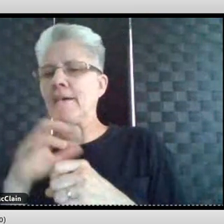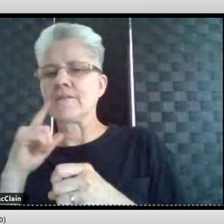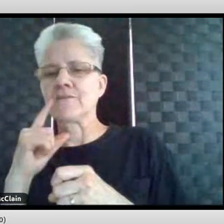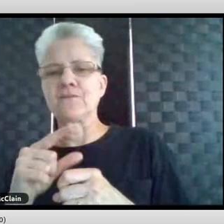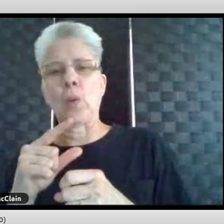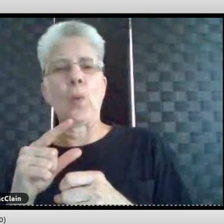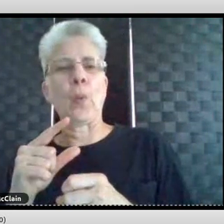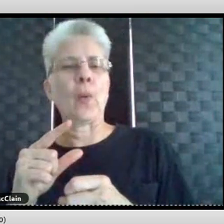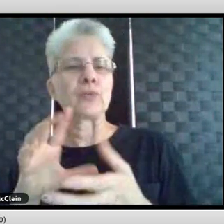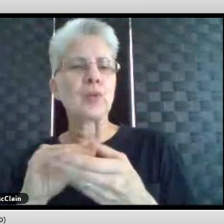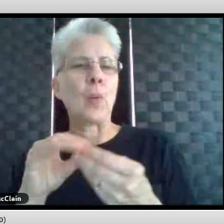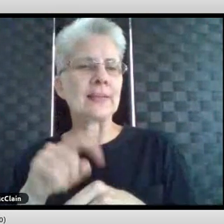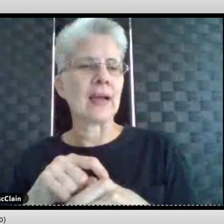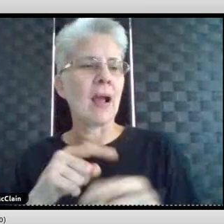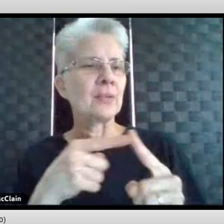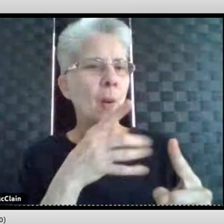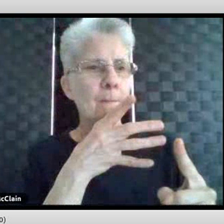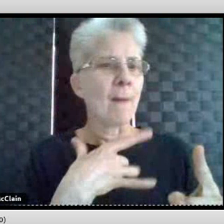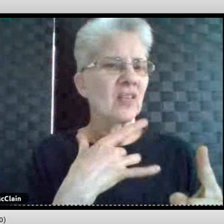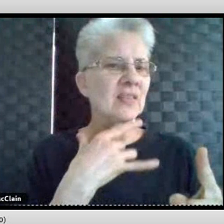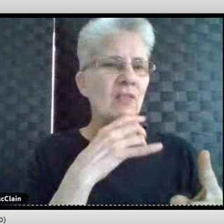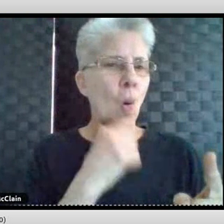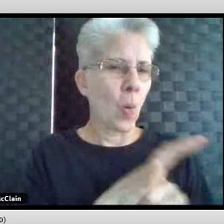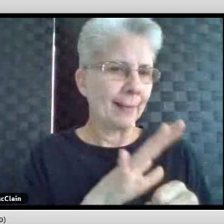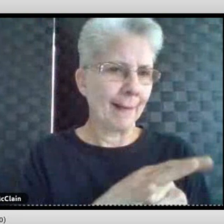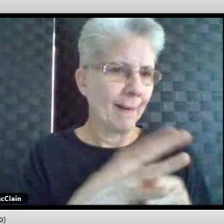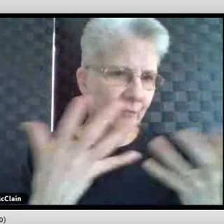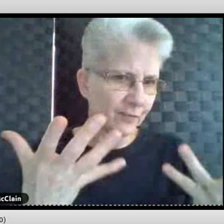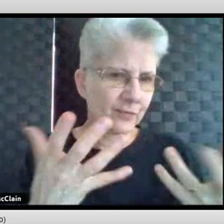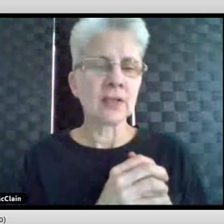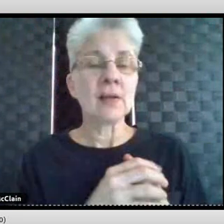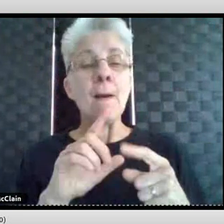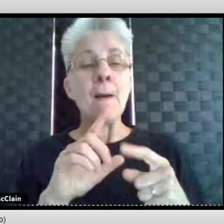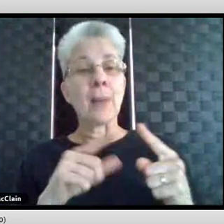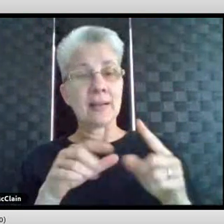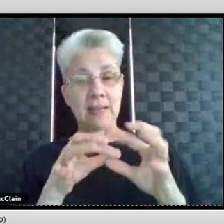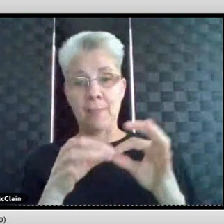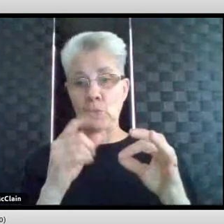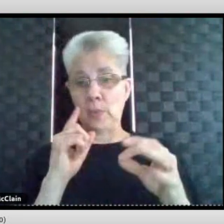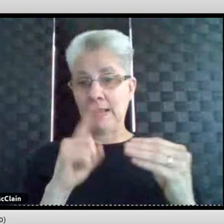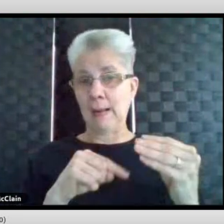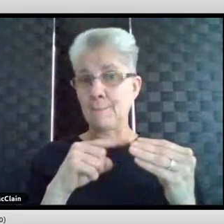or until Mom feels like they're old enough for Storytime. But as I mentioned, when we're thinking about age groups,